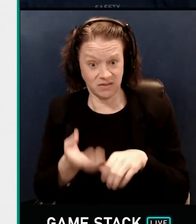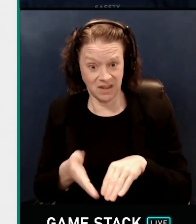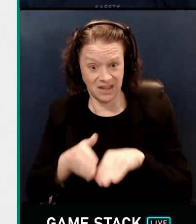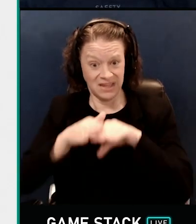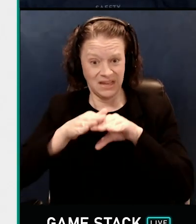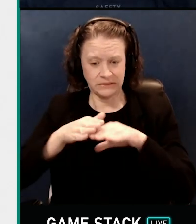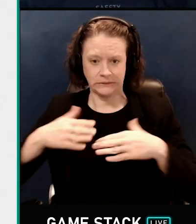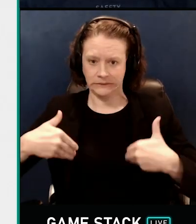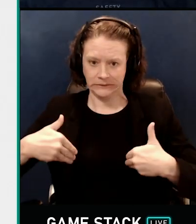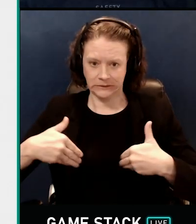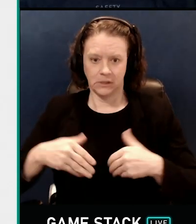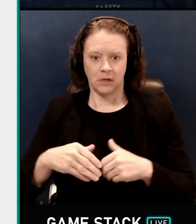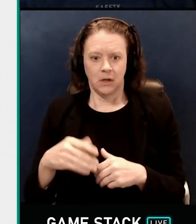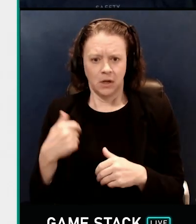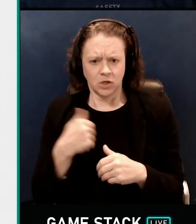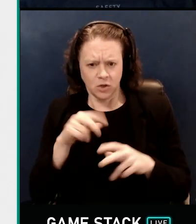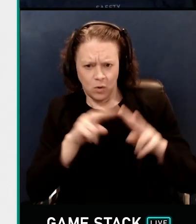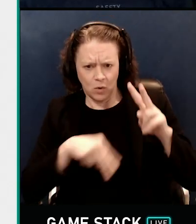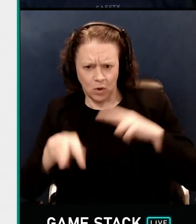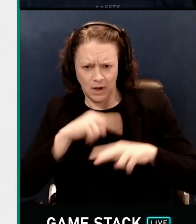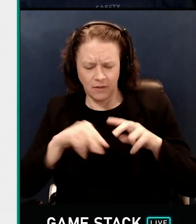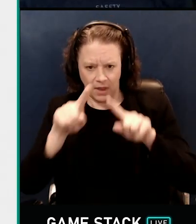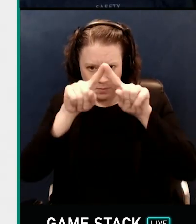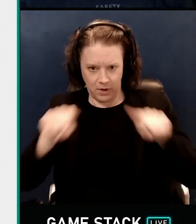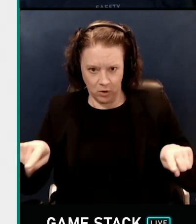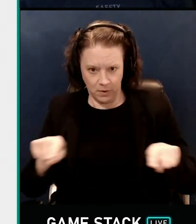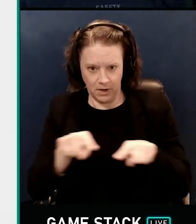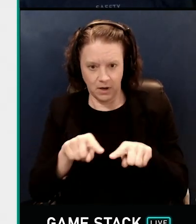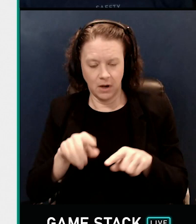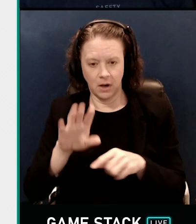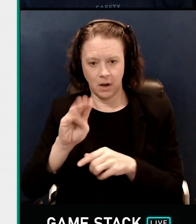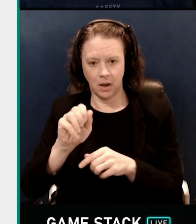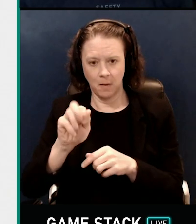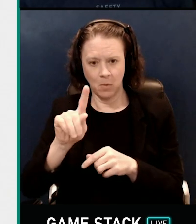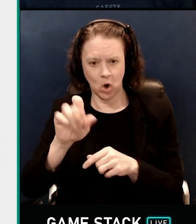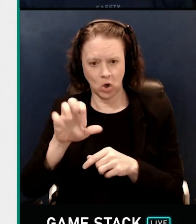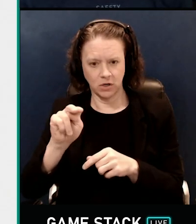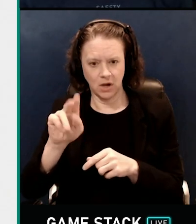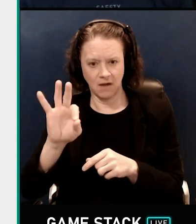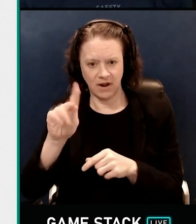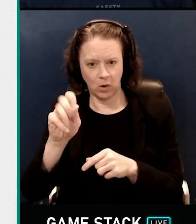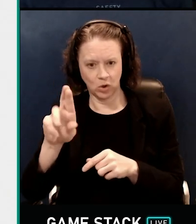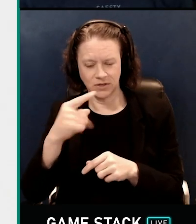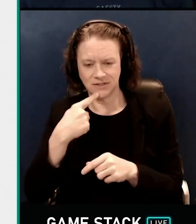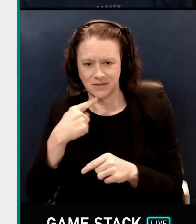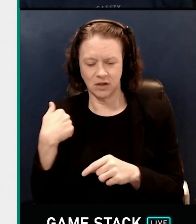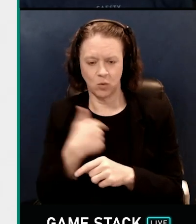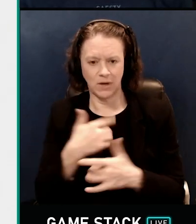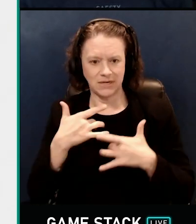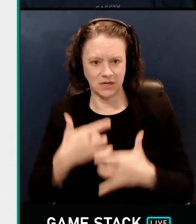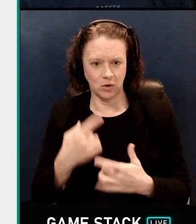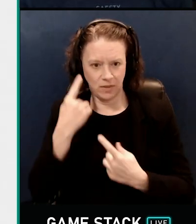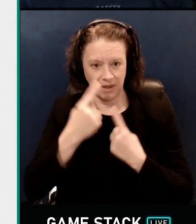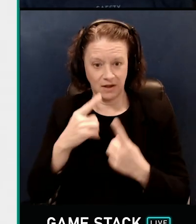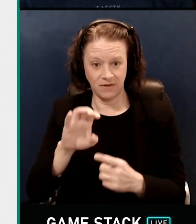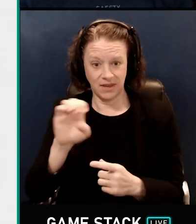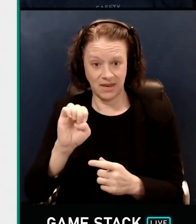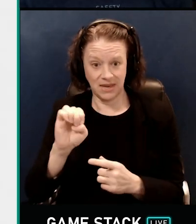So looking at the test pyramid little more closely, Martin Fowler calls out that traditionally we think Ben 10 tests as expensive,